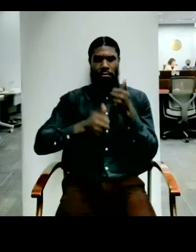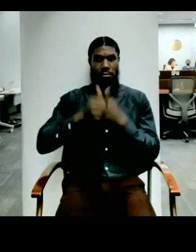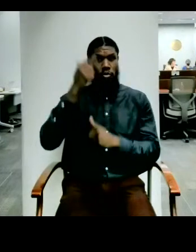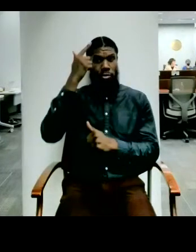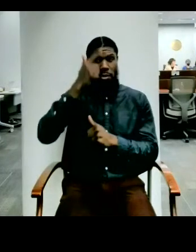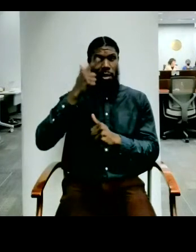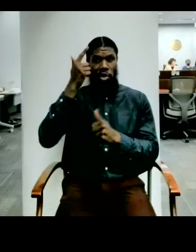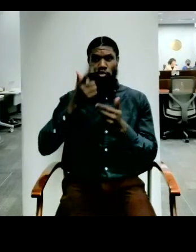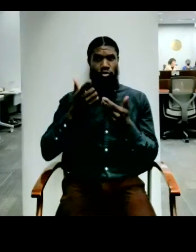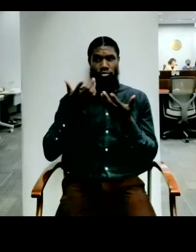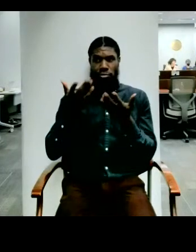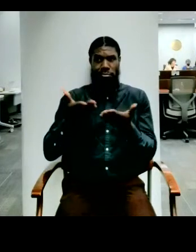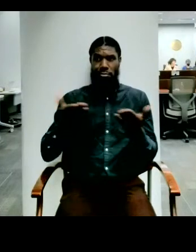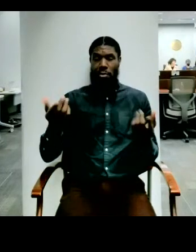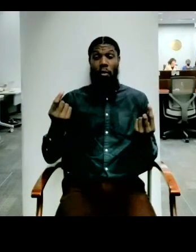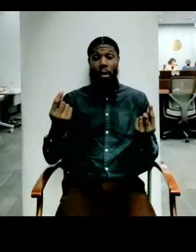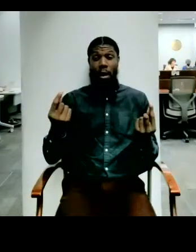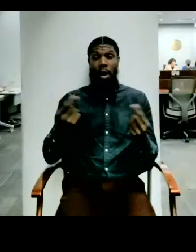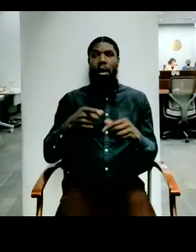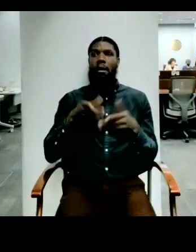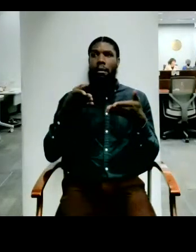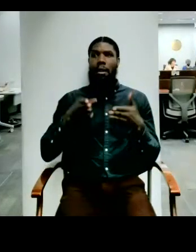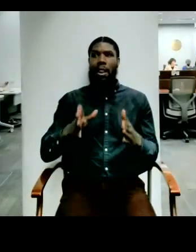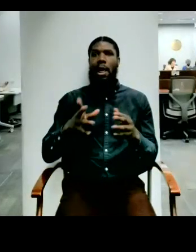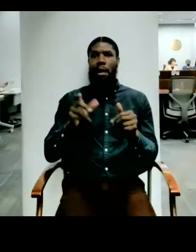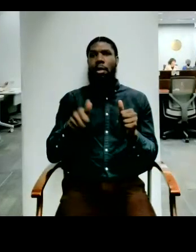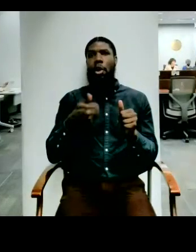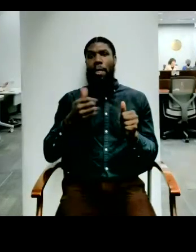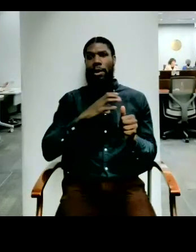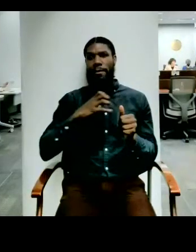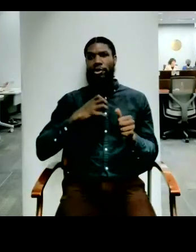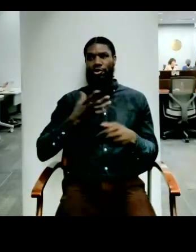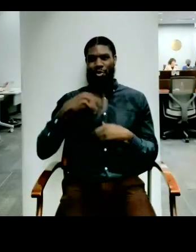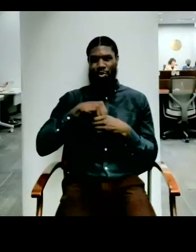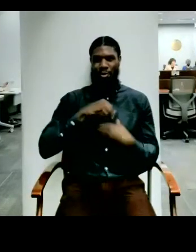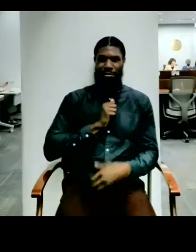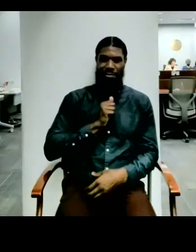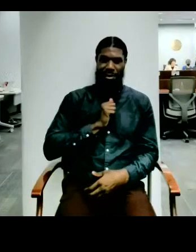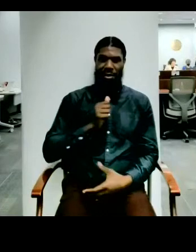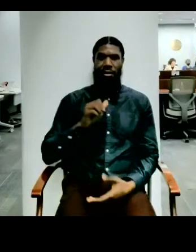to do is to allow the remaining Commissioners, including myself and Commissioner Sonderling if